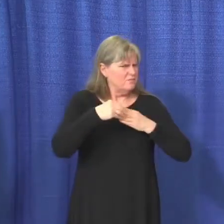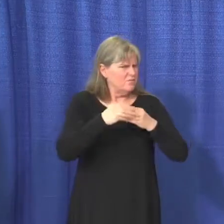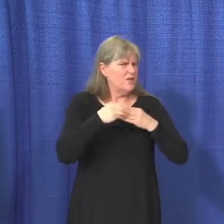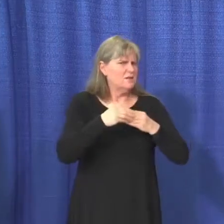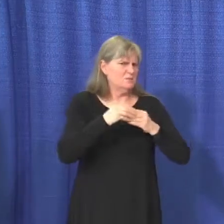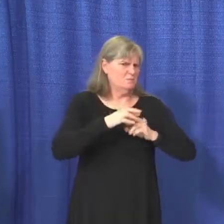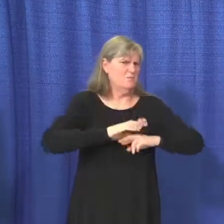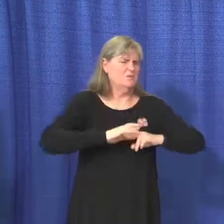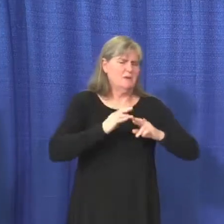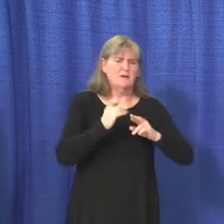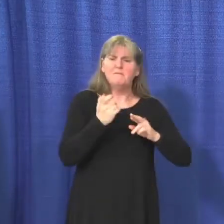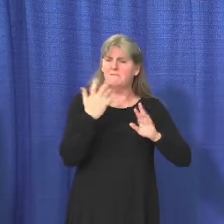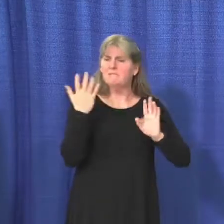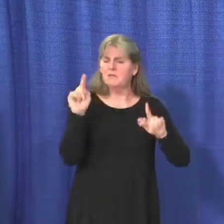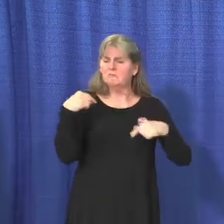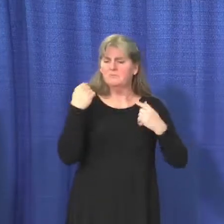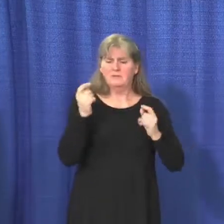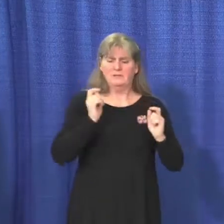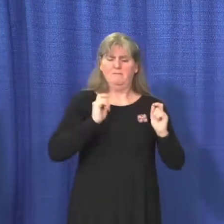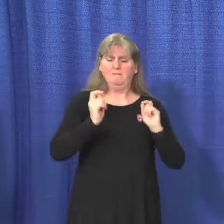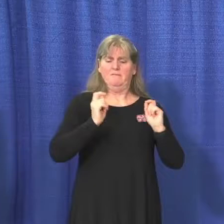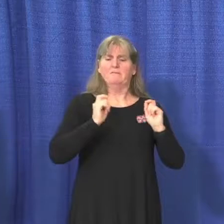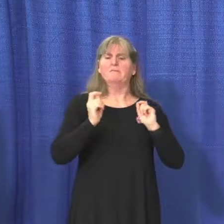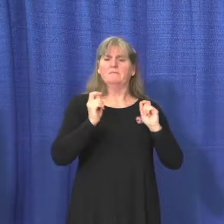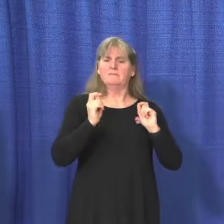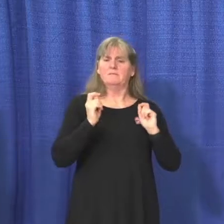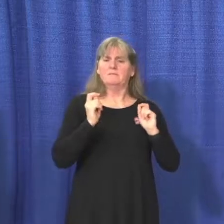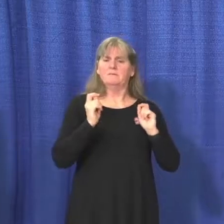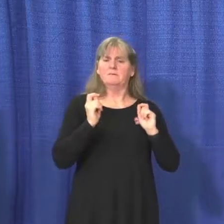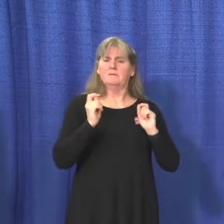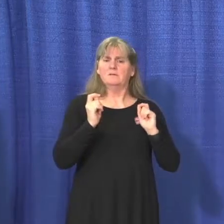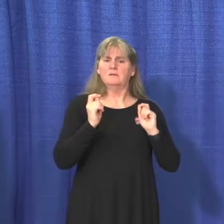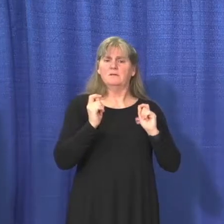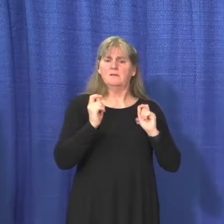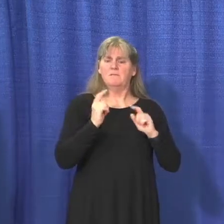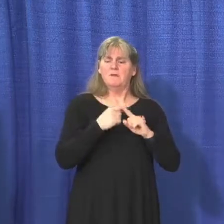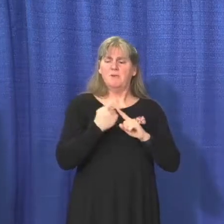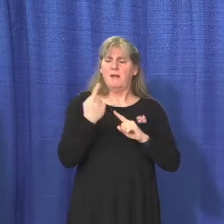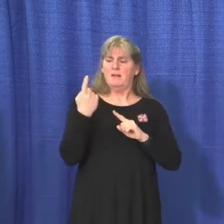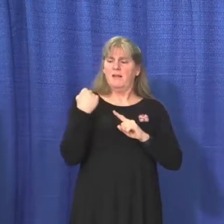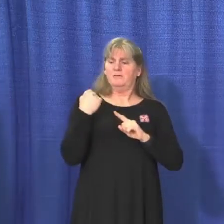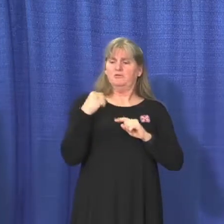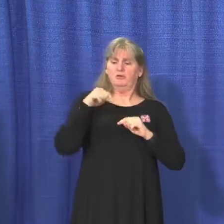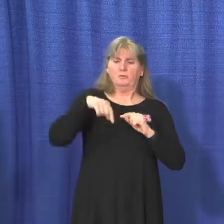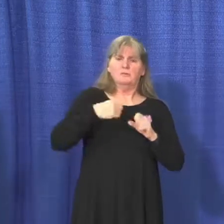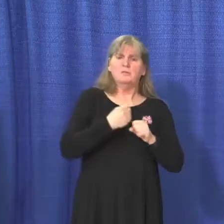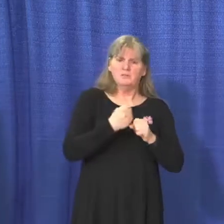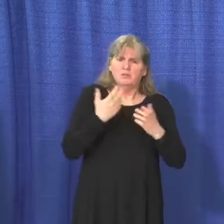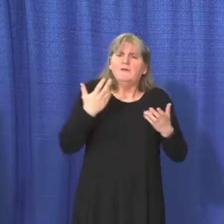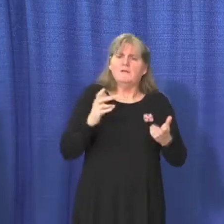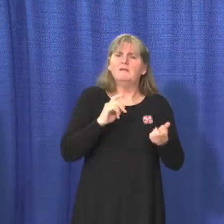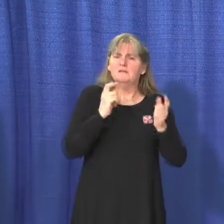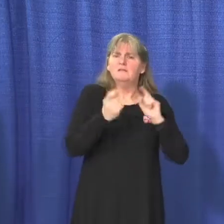last -- from this fiscal year into the next. We've had to adjust knowing the